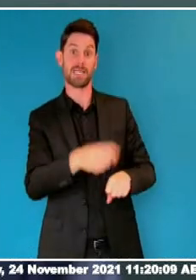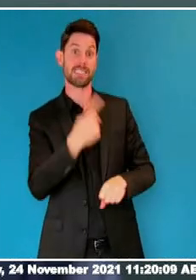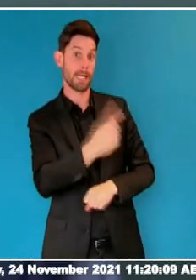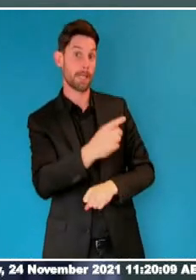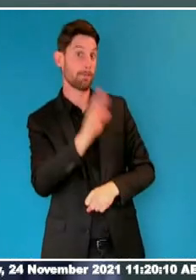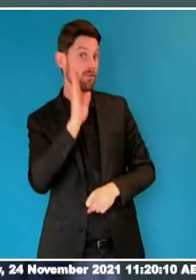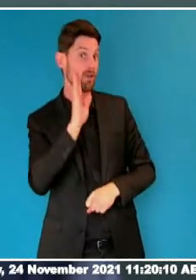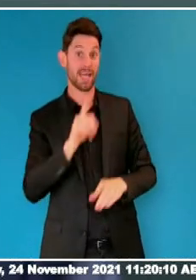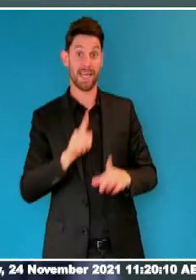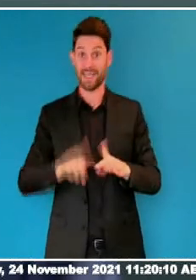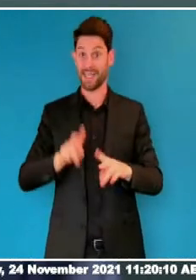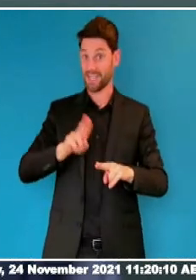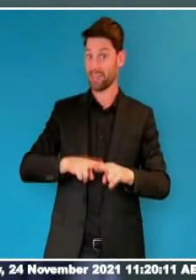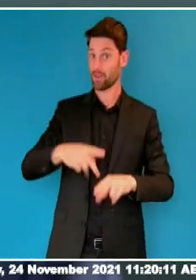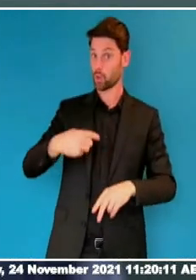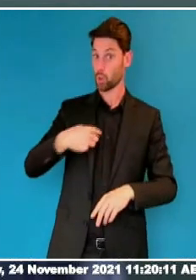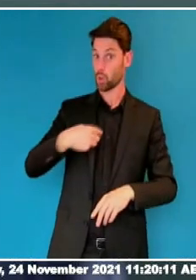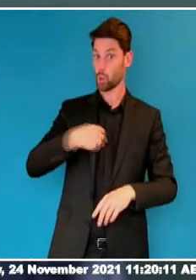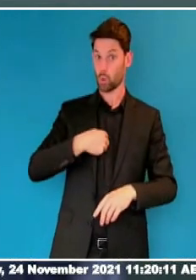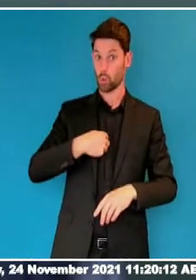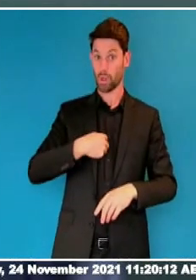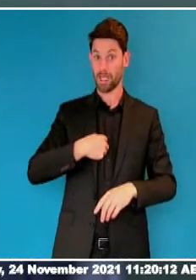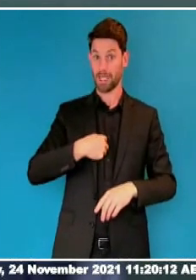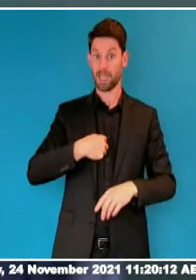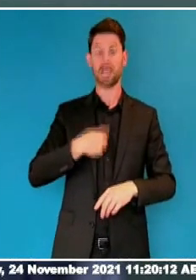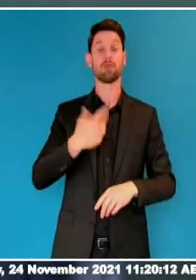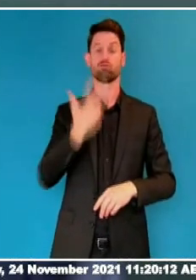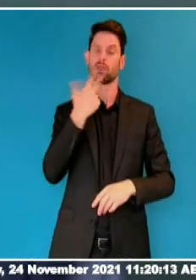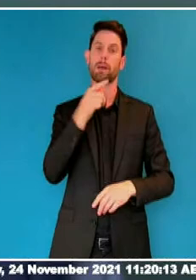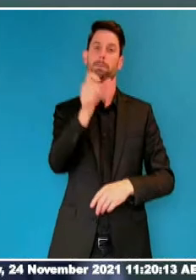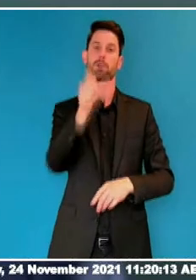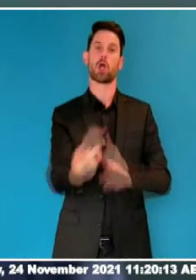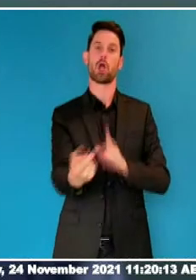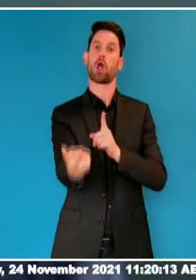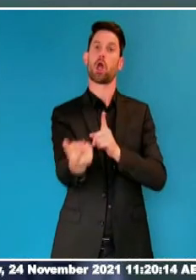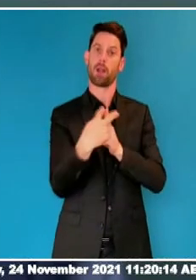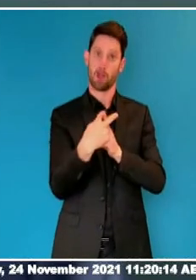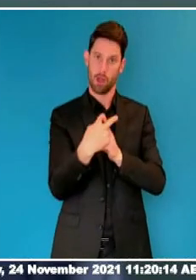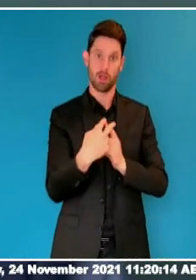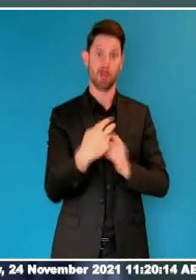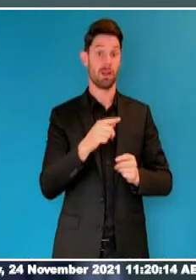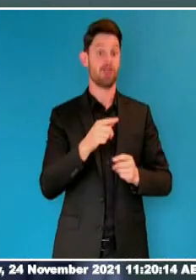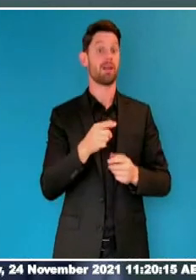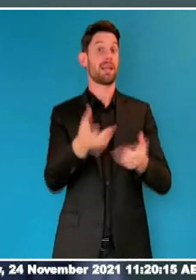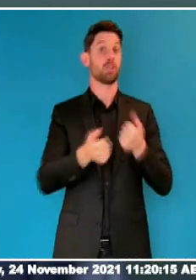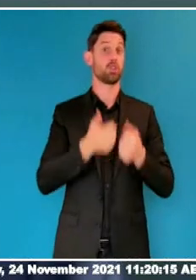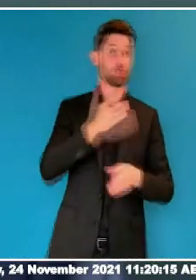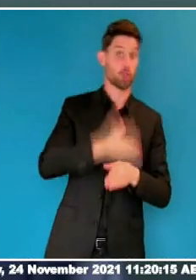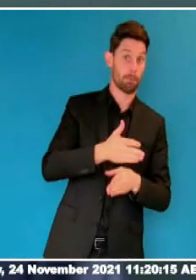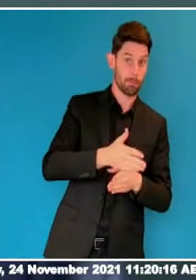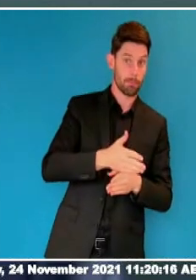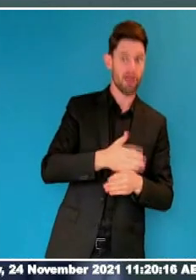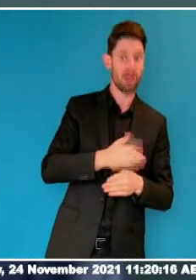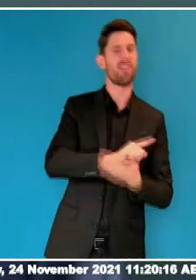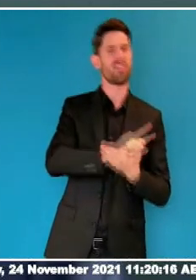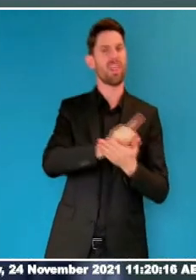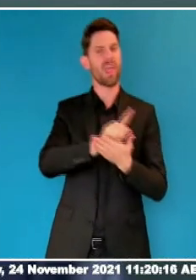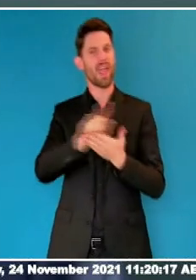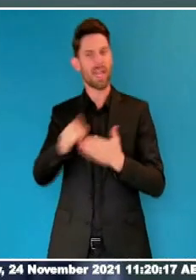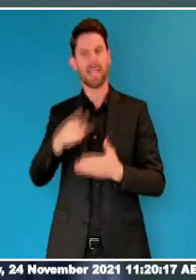if adjustments are made post recruitment, IÂ don't have a database that records at a national level those adjustments.